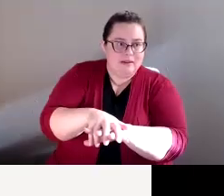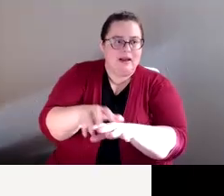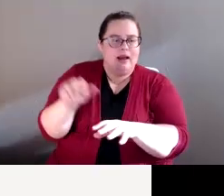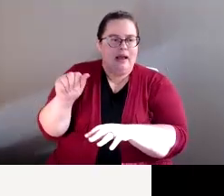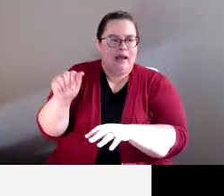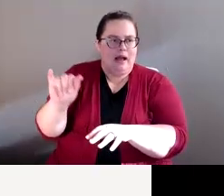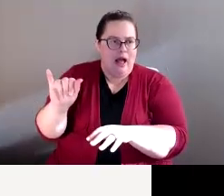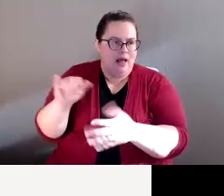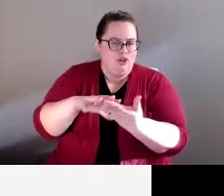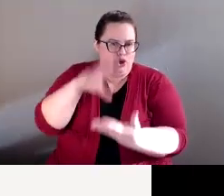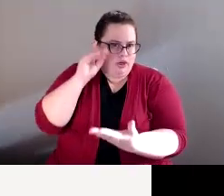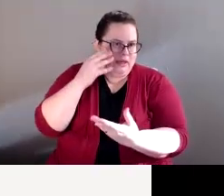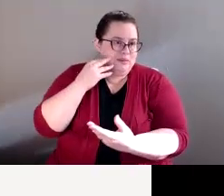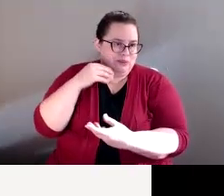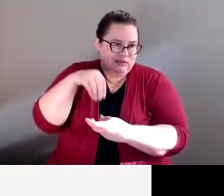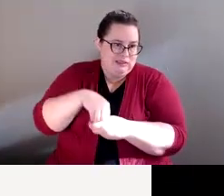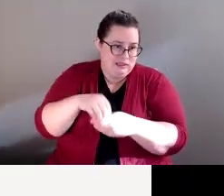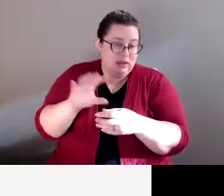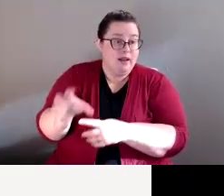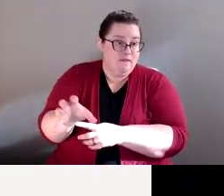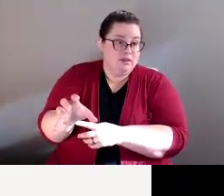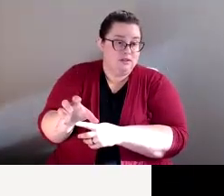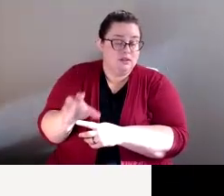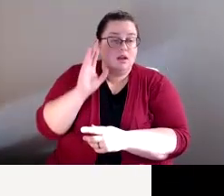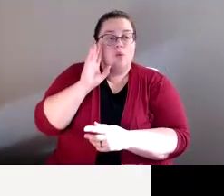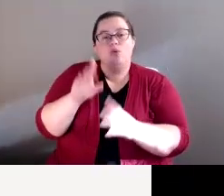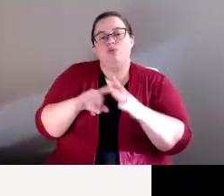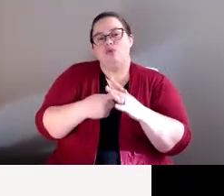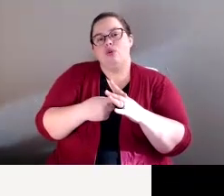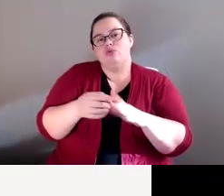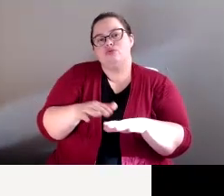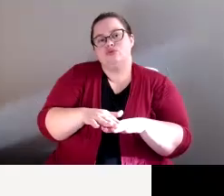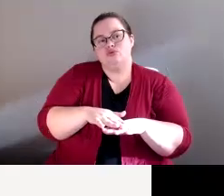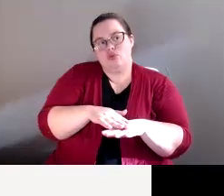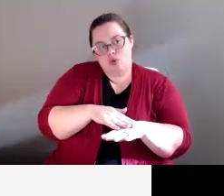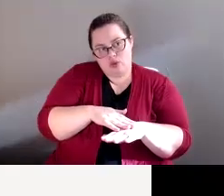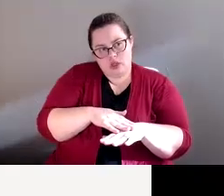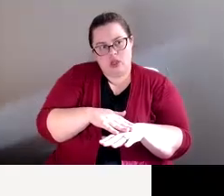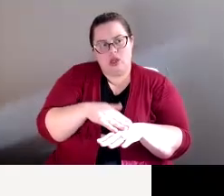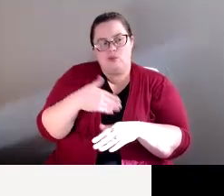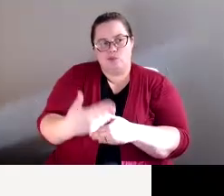and they will, start slowly, to roll out some of these features